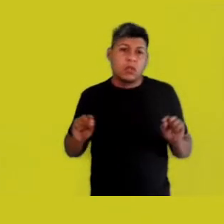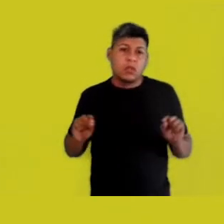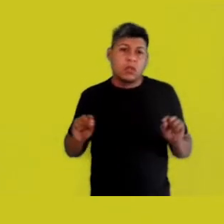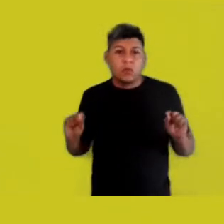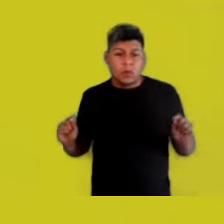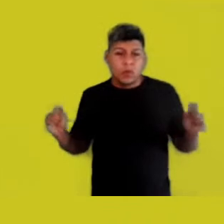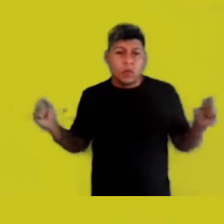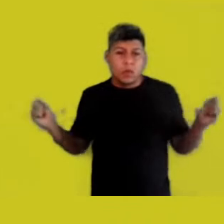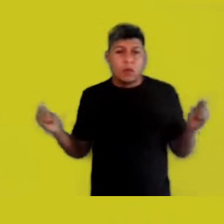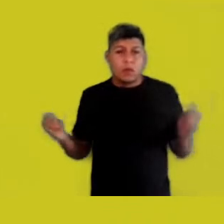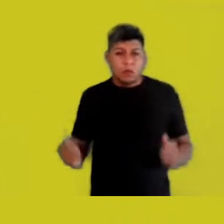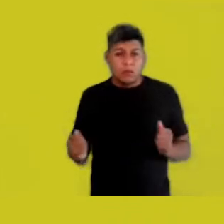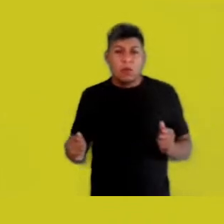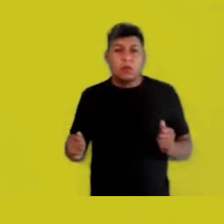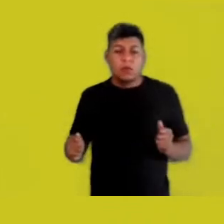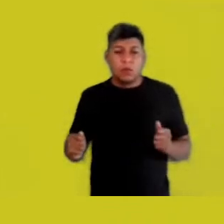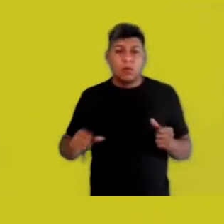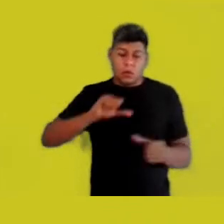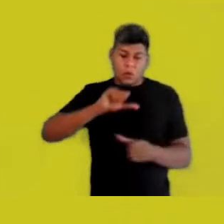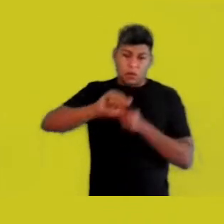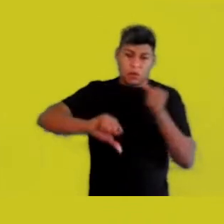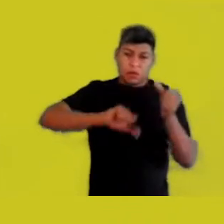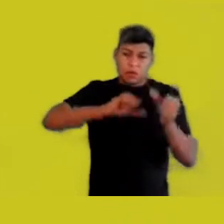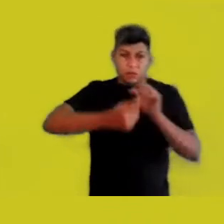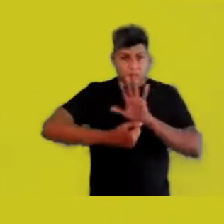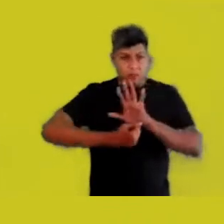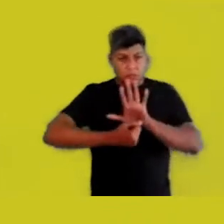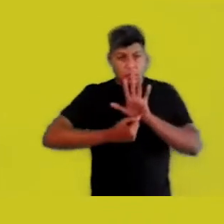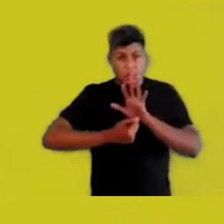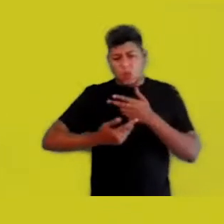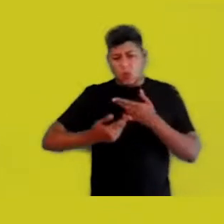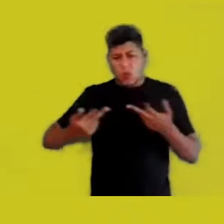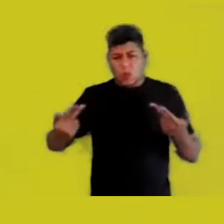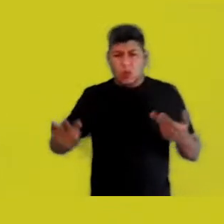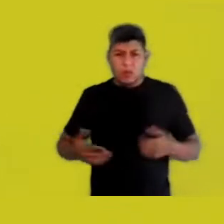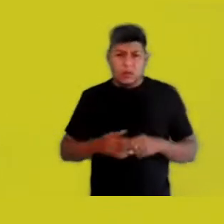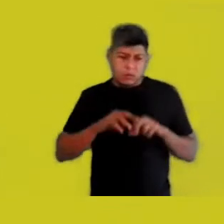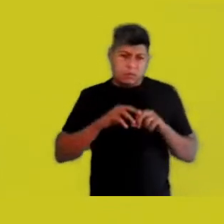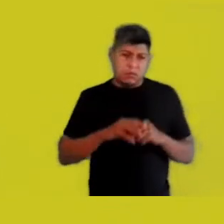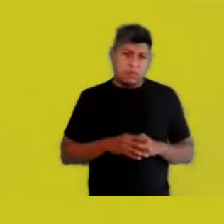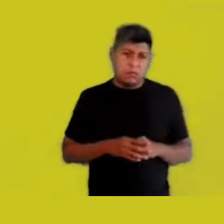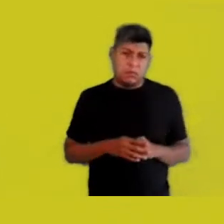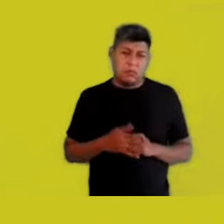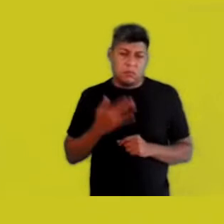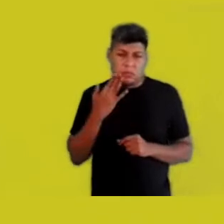like revolutions, manifestations, things like that. Fascism, too.